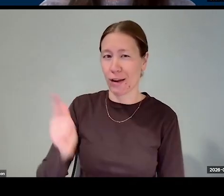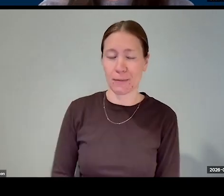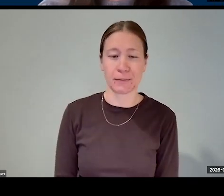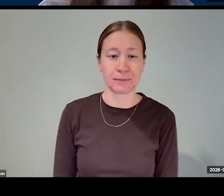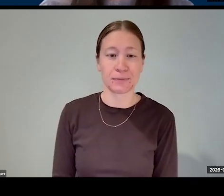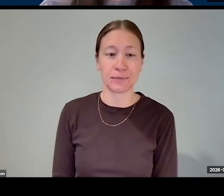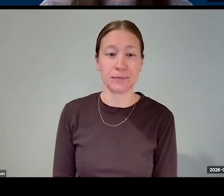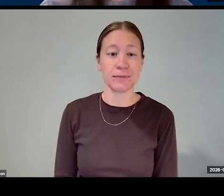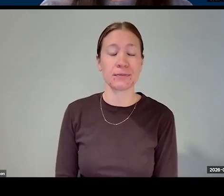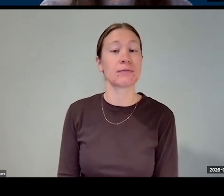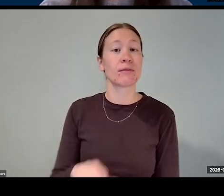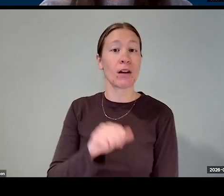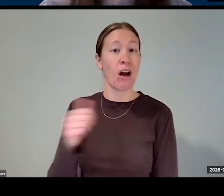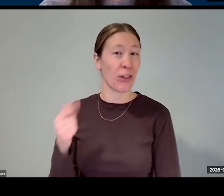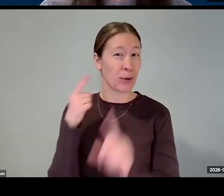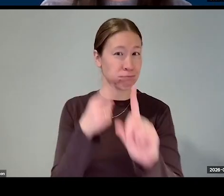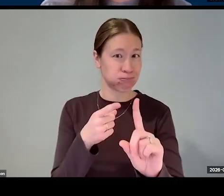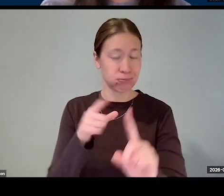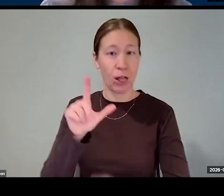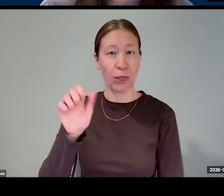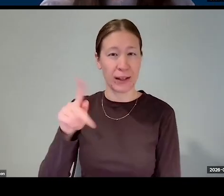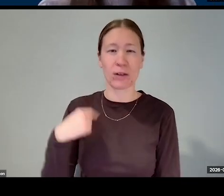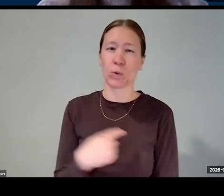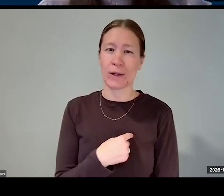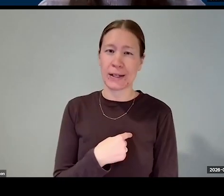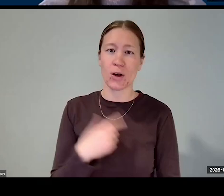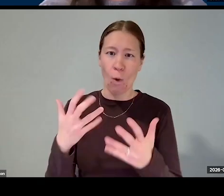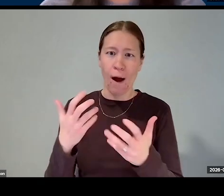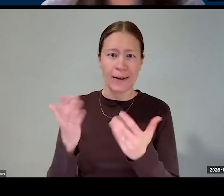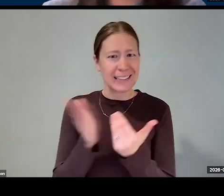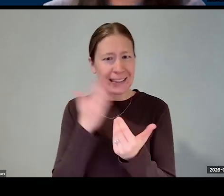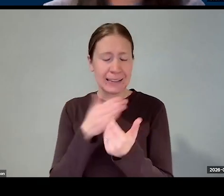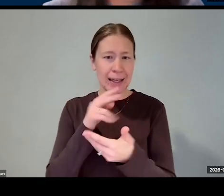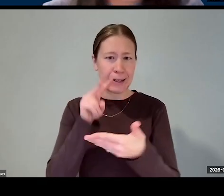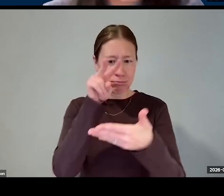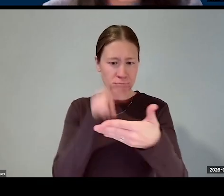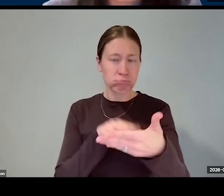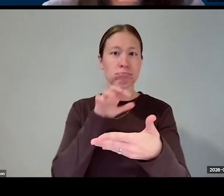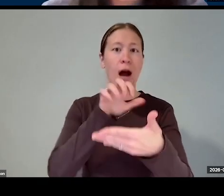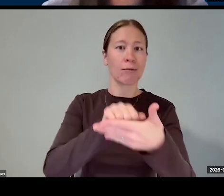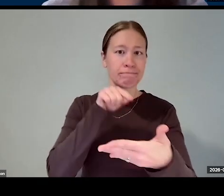to visually identify if something is a hyperlink. So for instance, with the link in our slide,